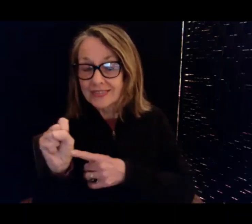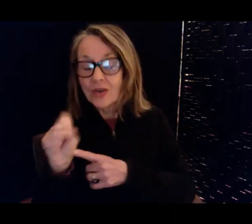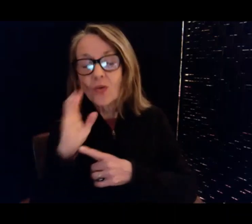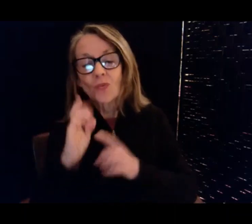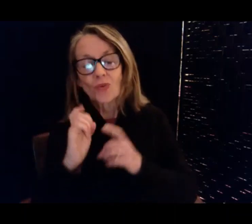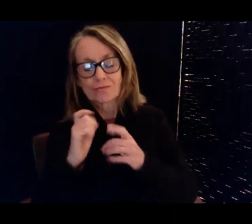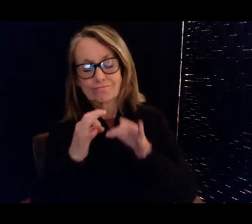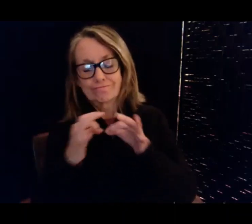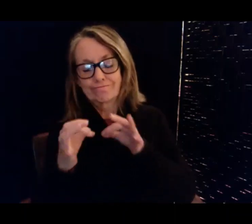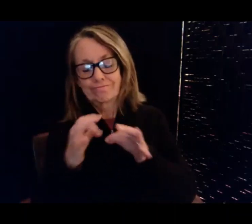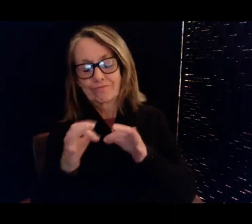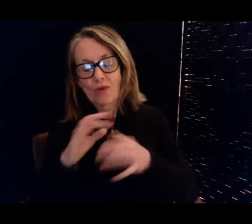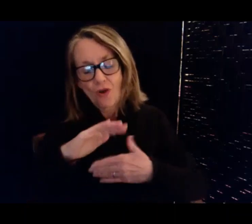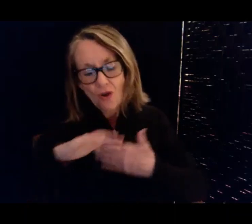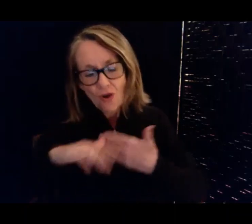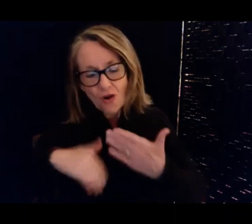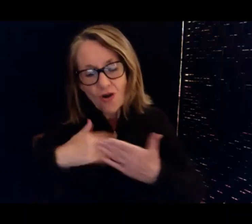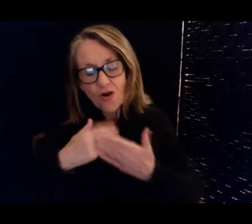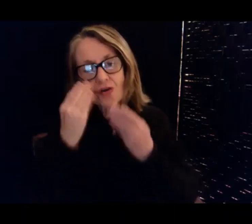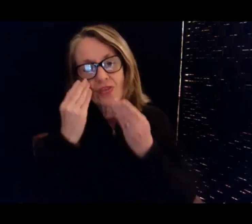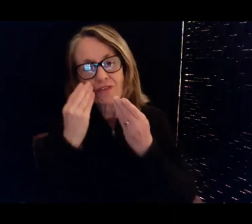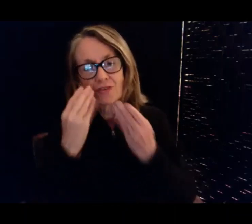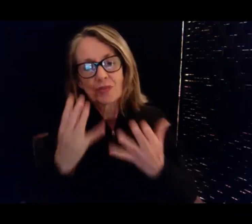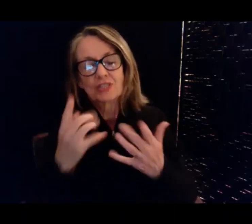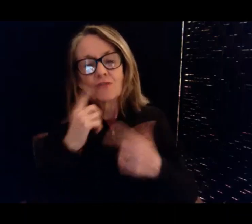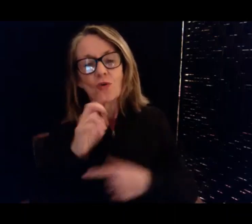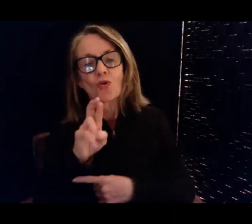chapter and you can get in touch with us